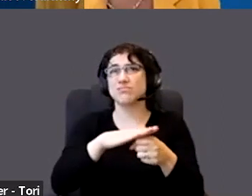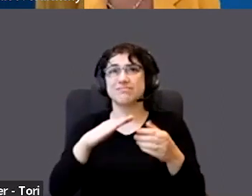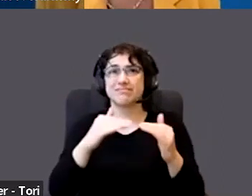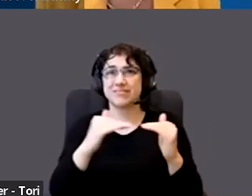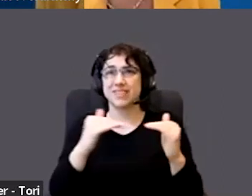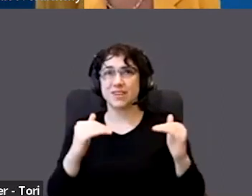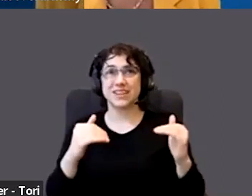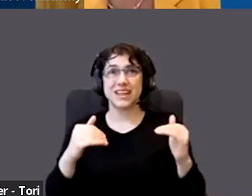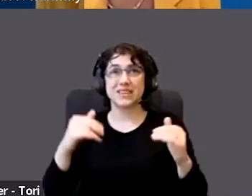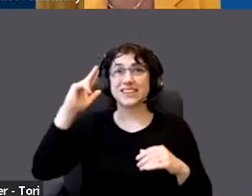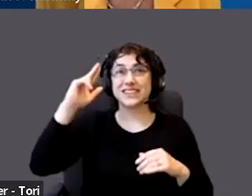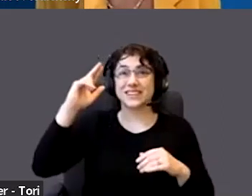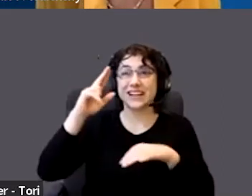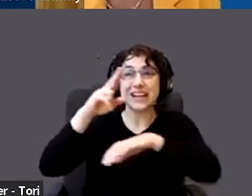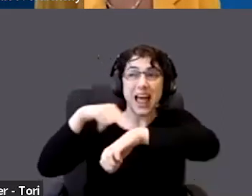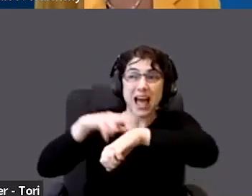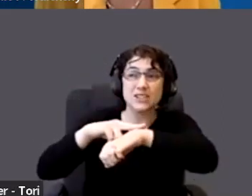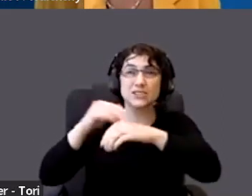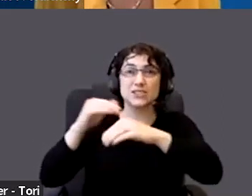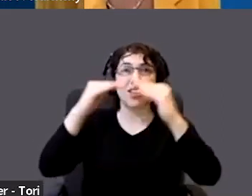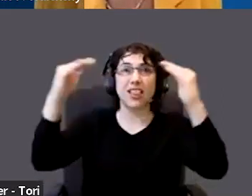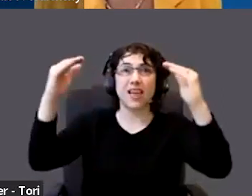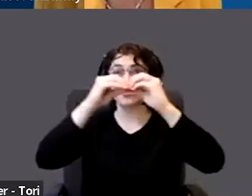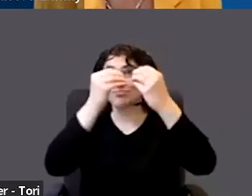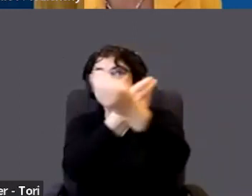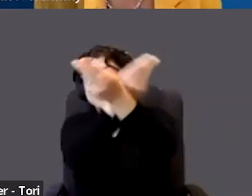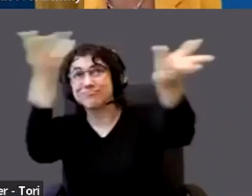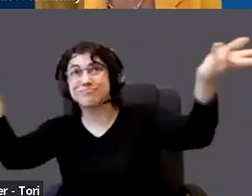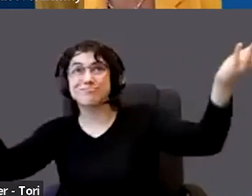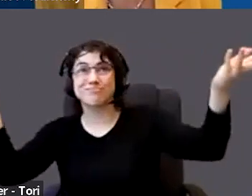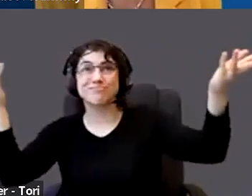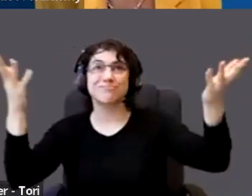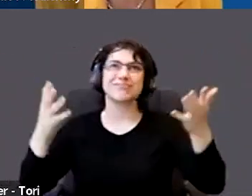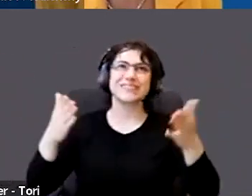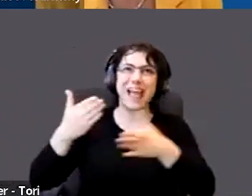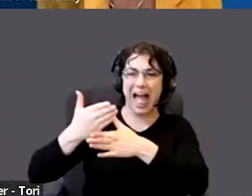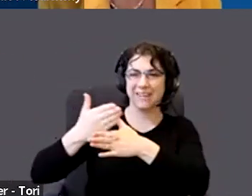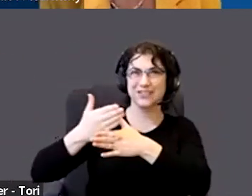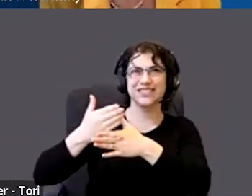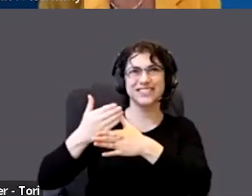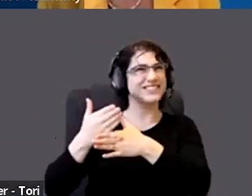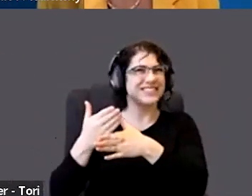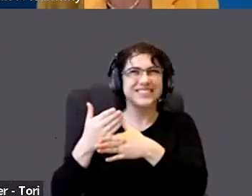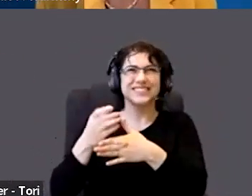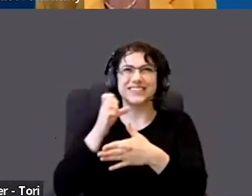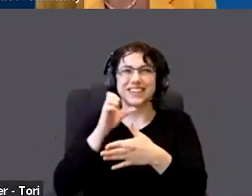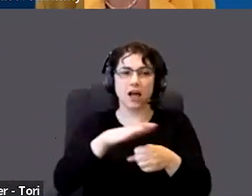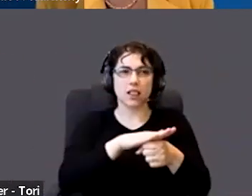to help the local communities, the sort of weighted average is not, you know, locally relevant in terms of their policies.